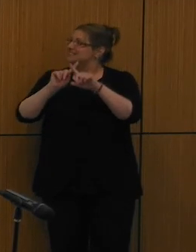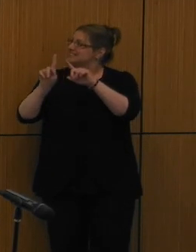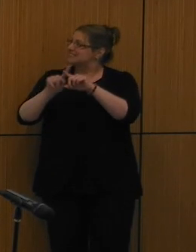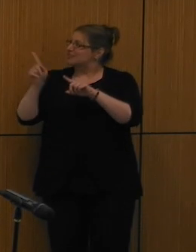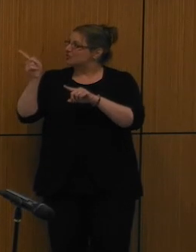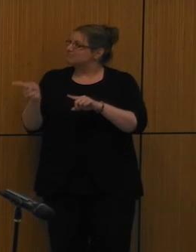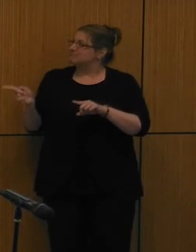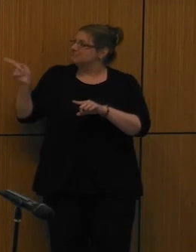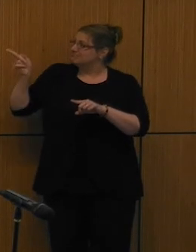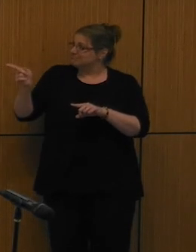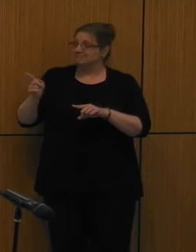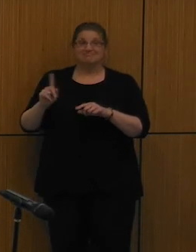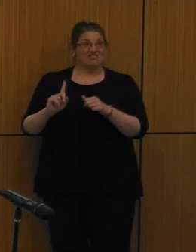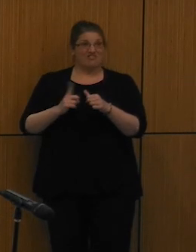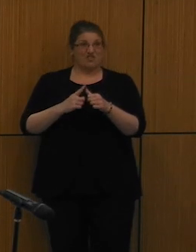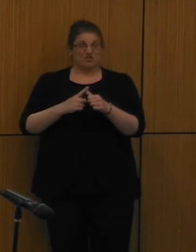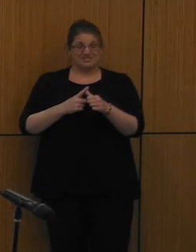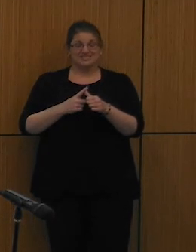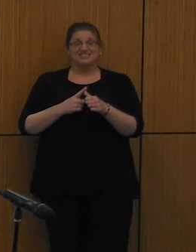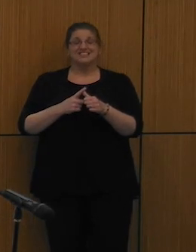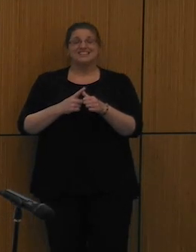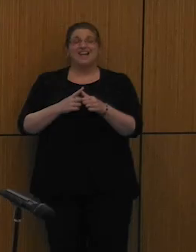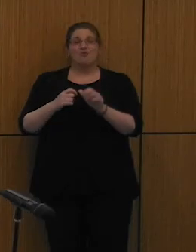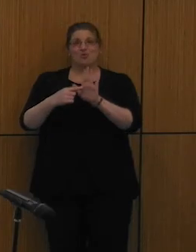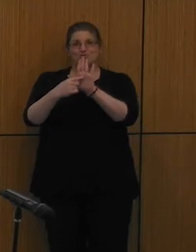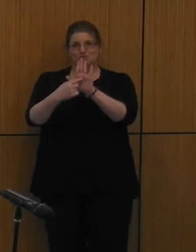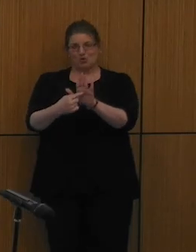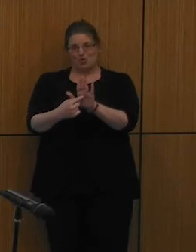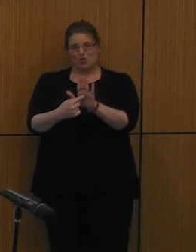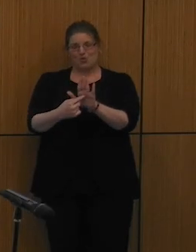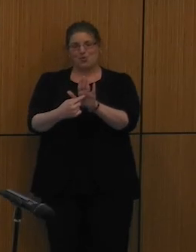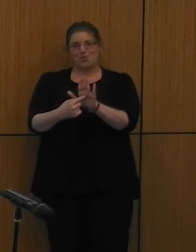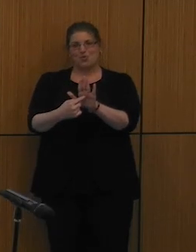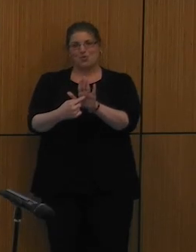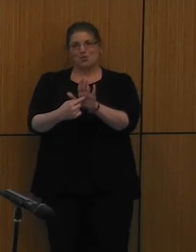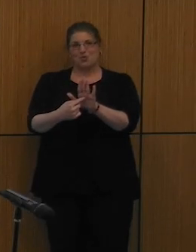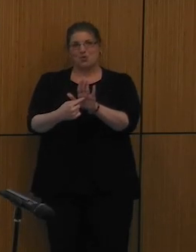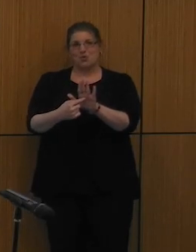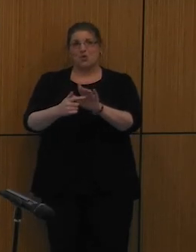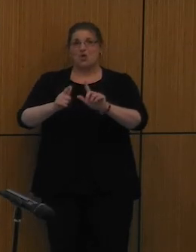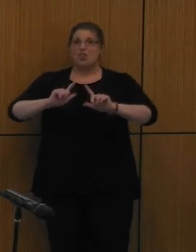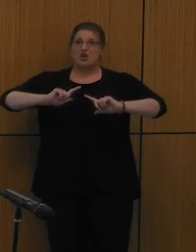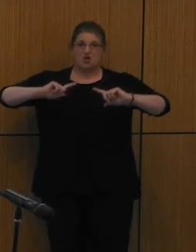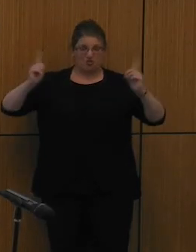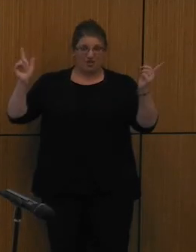And so the first thing I want to do is I want to show the greater, connection. And so that's going to be a YouTube video.